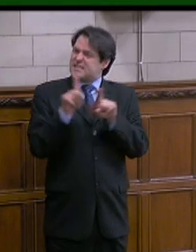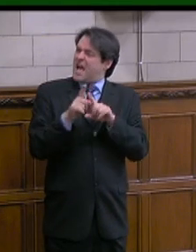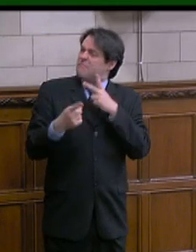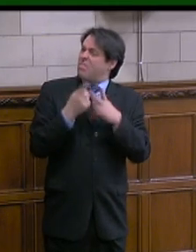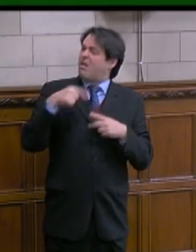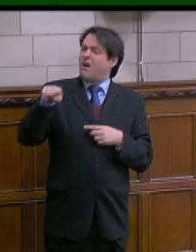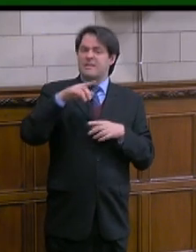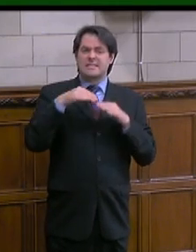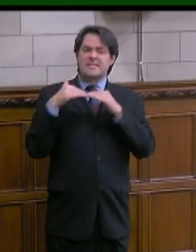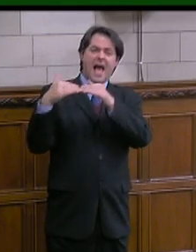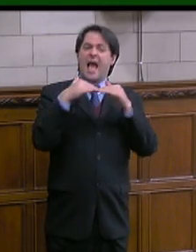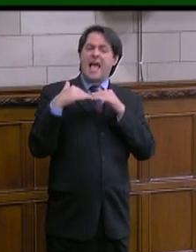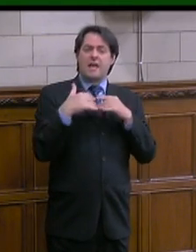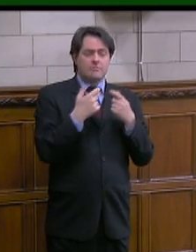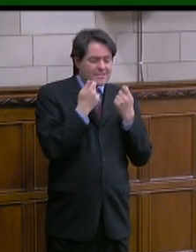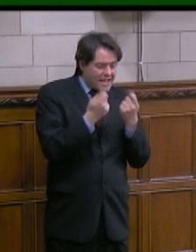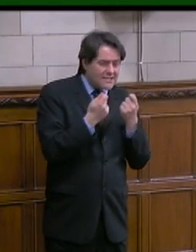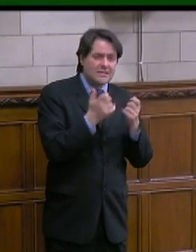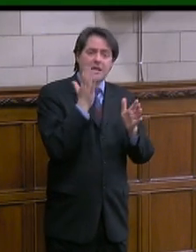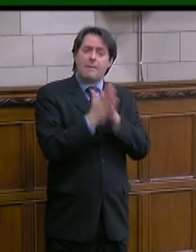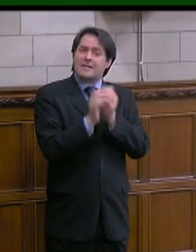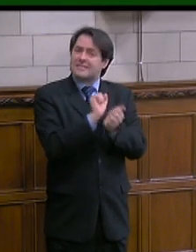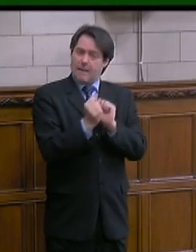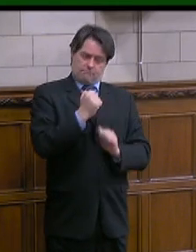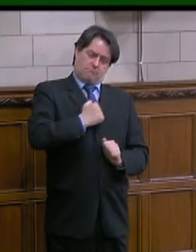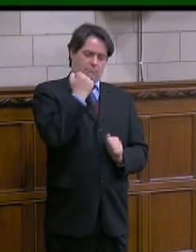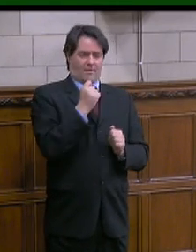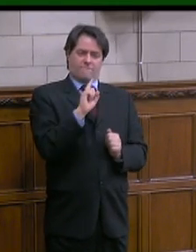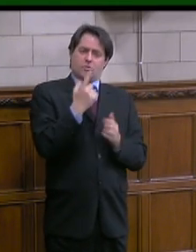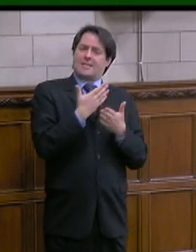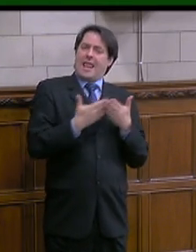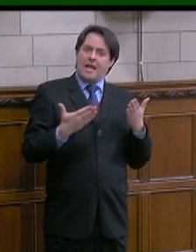peers, and we must ensure that they can study and pass exams in their first language, not